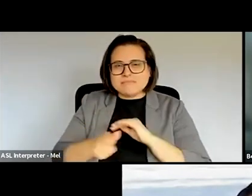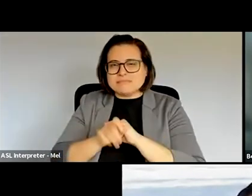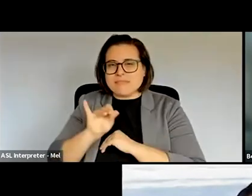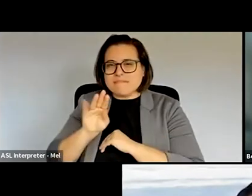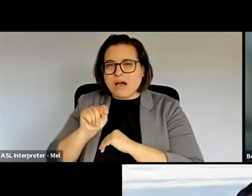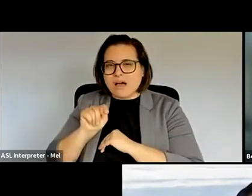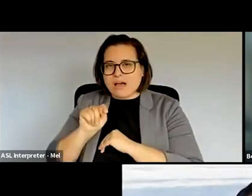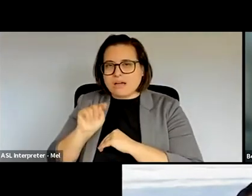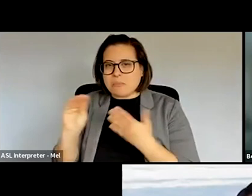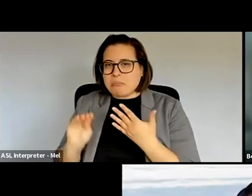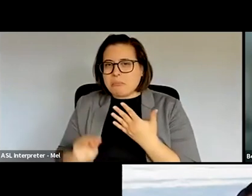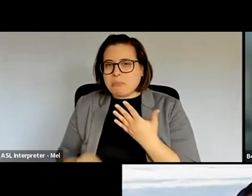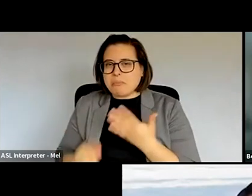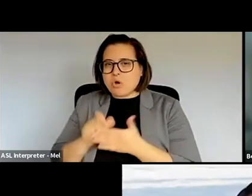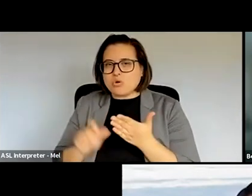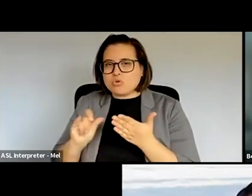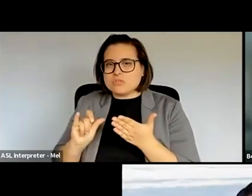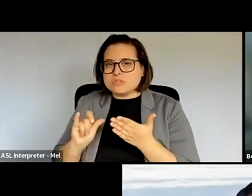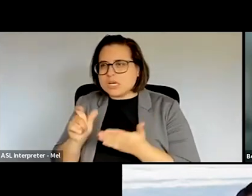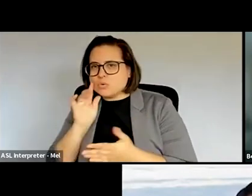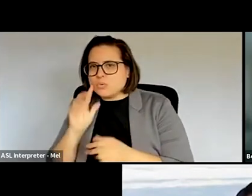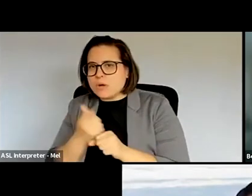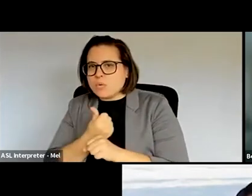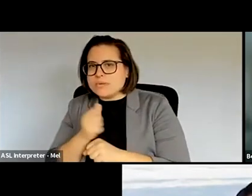their articles things like who's going to win the Super Bowl or what time does the